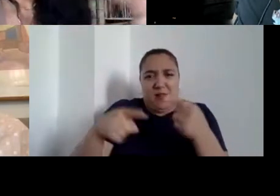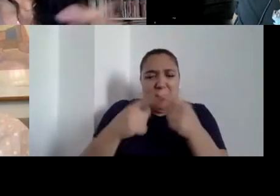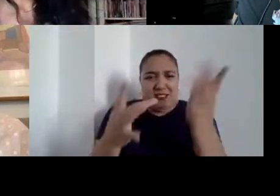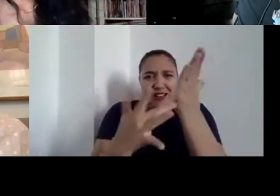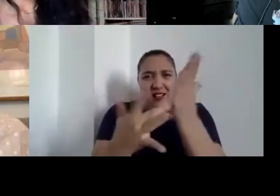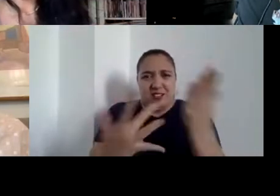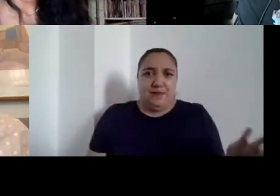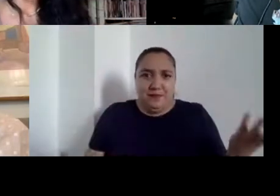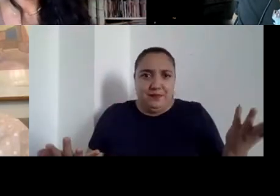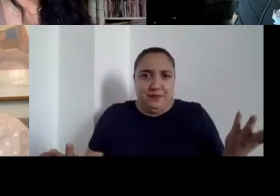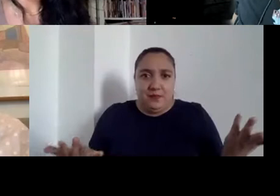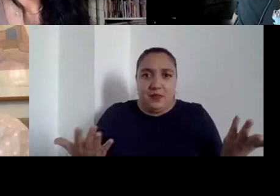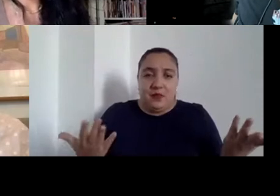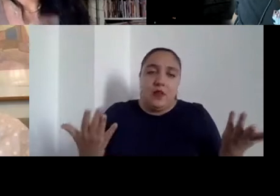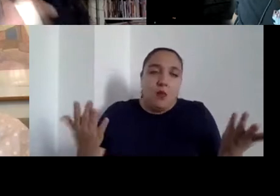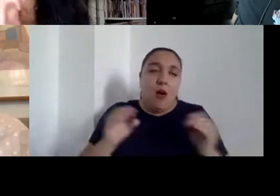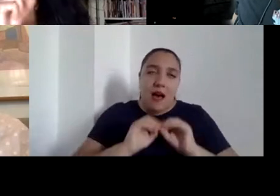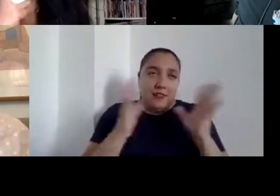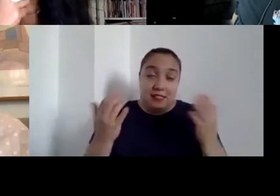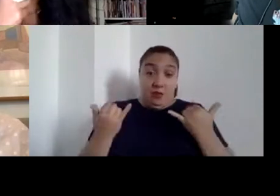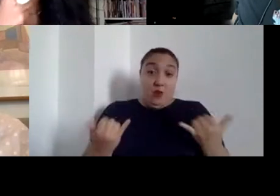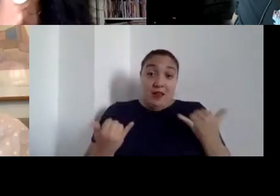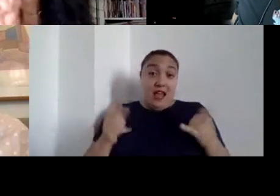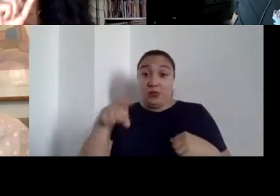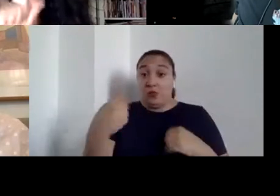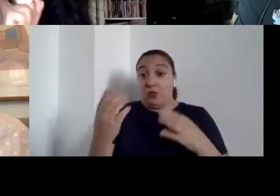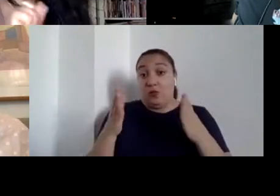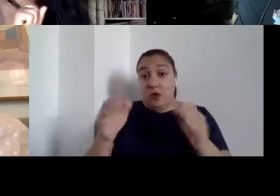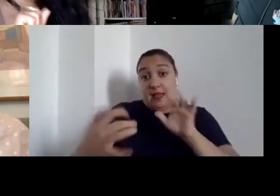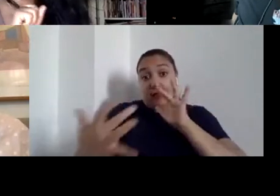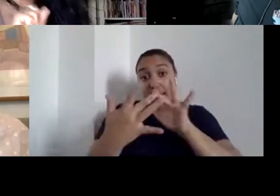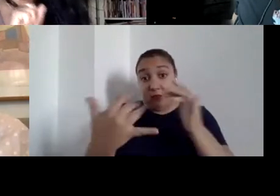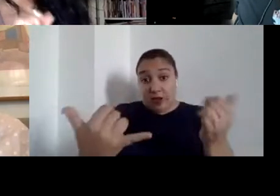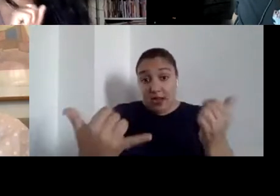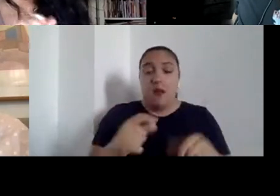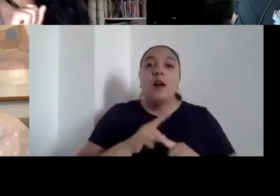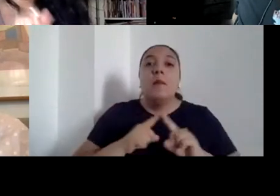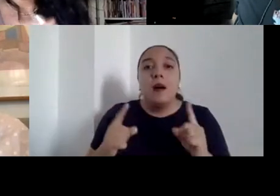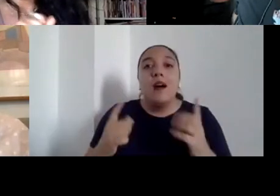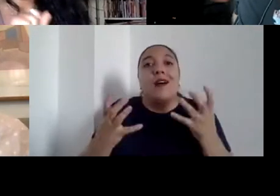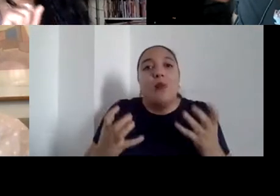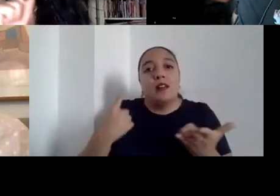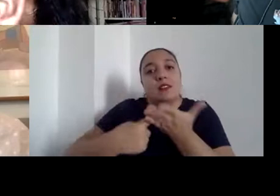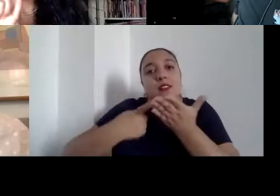we can connect with each other right now, but I want us to talk a lot more about that